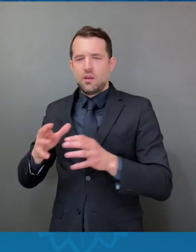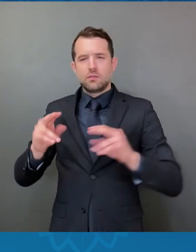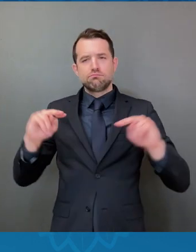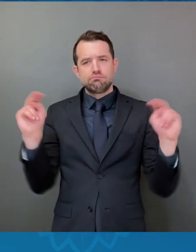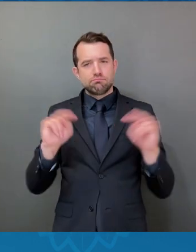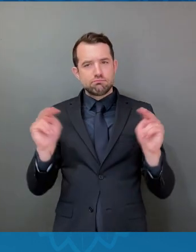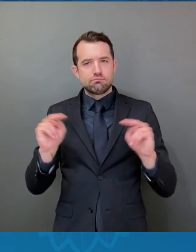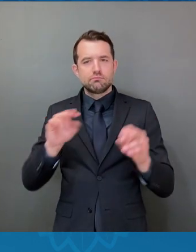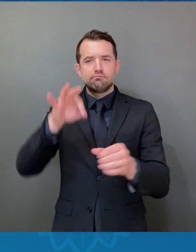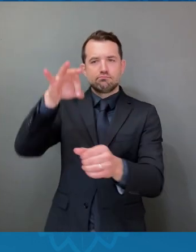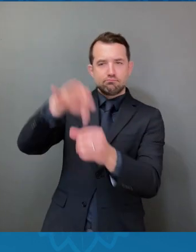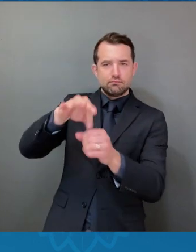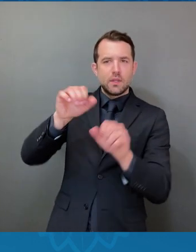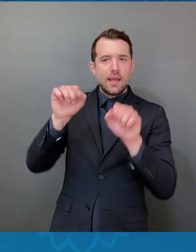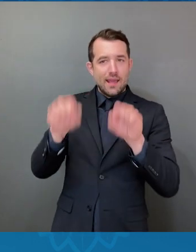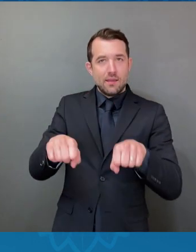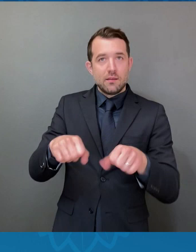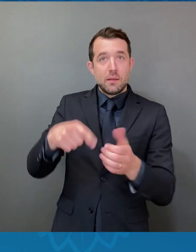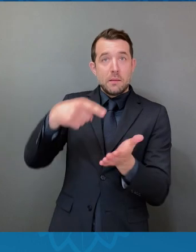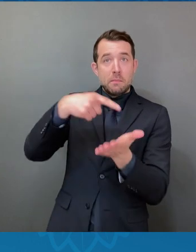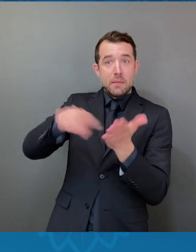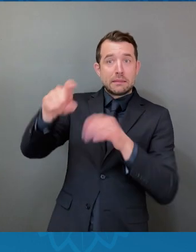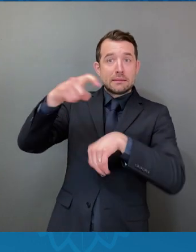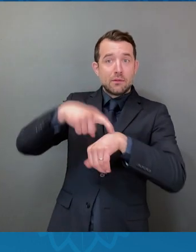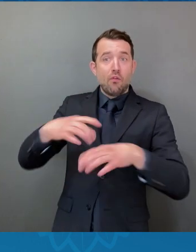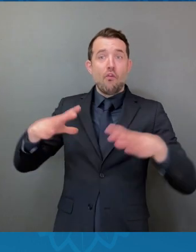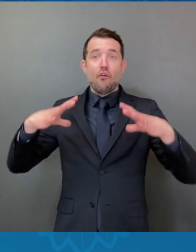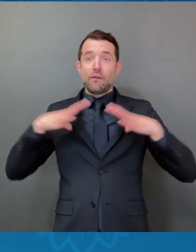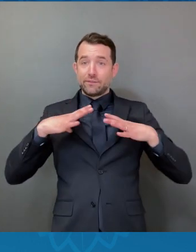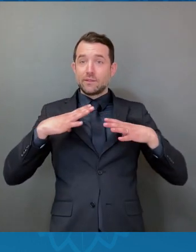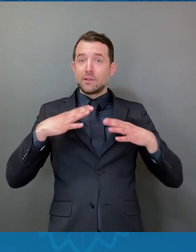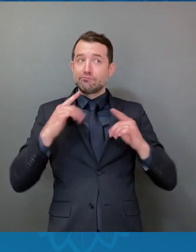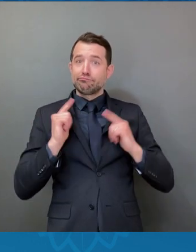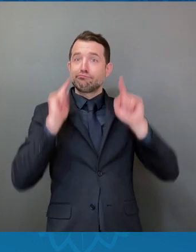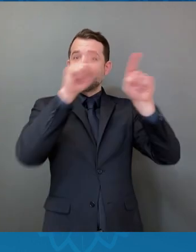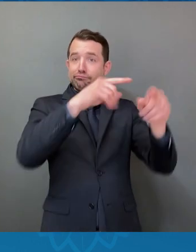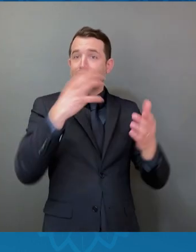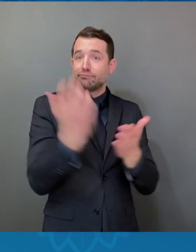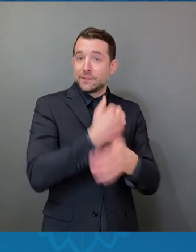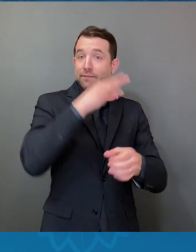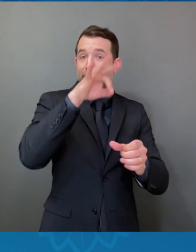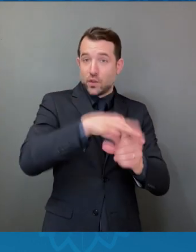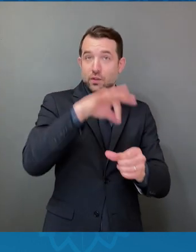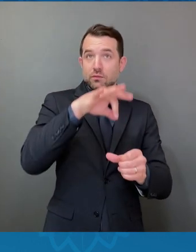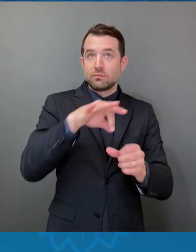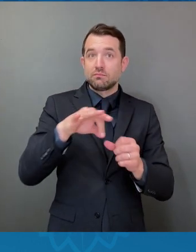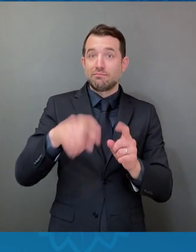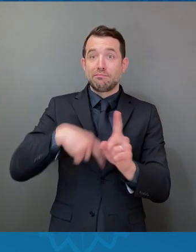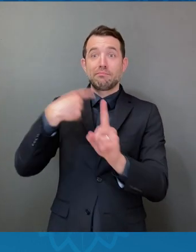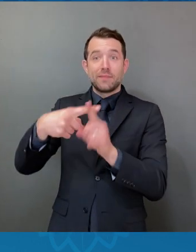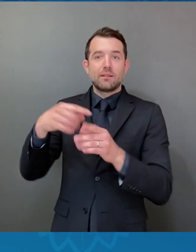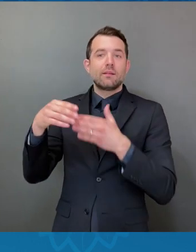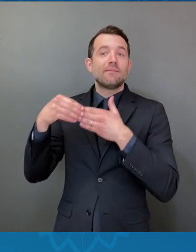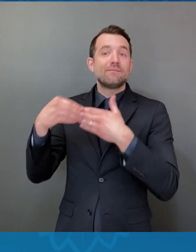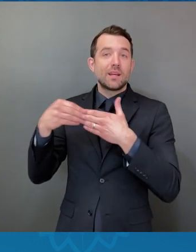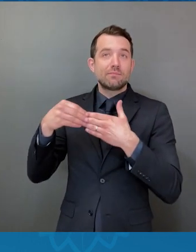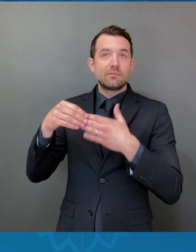to participate in our democracy and more flexibility in being able to use that time off, for example,